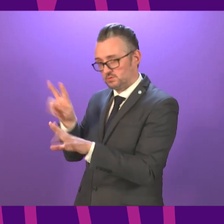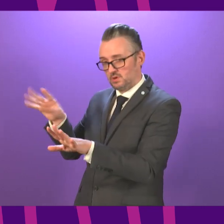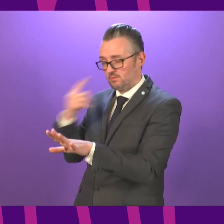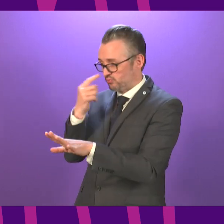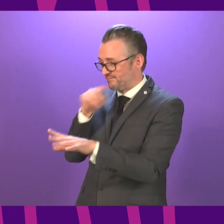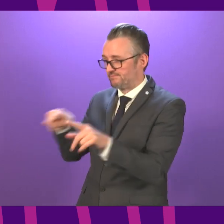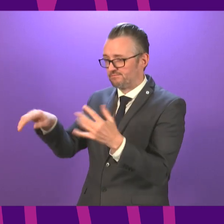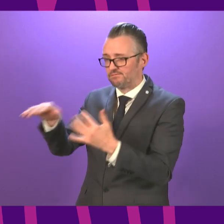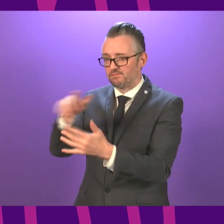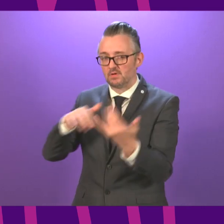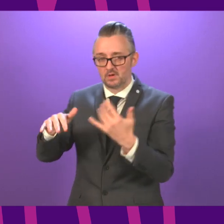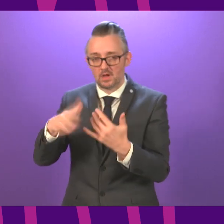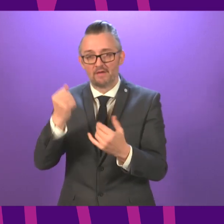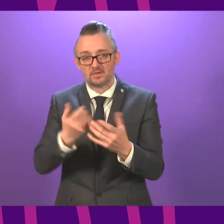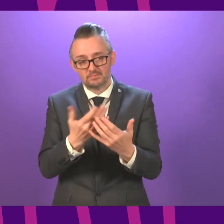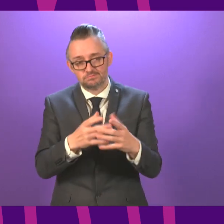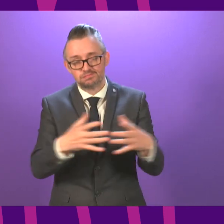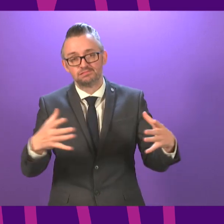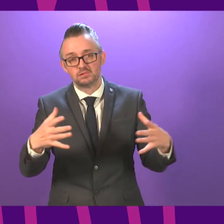people are now against Brexit, yet, at the UK and Scottish levels, the Tories